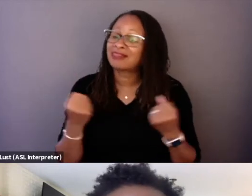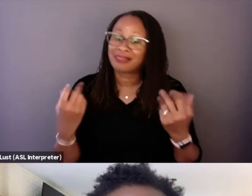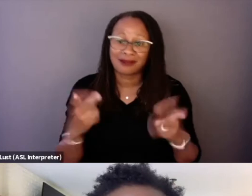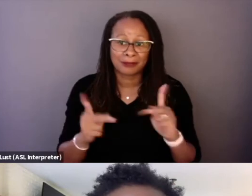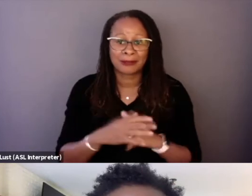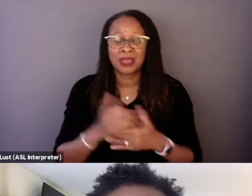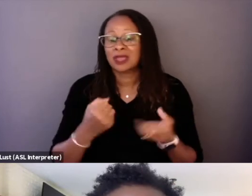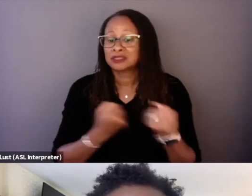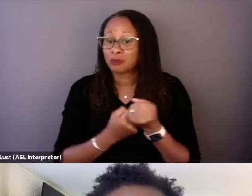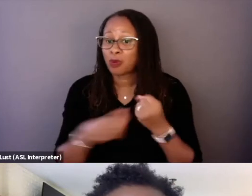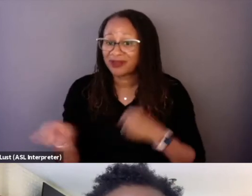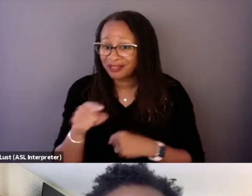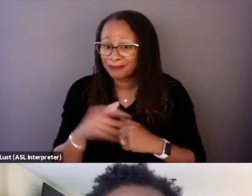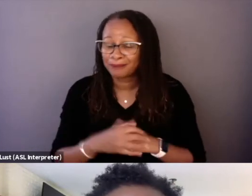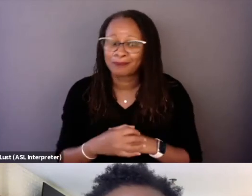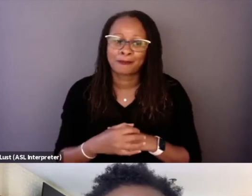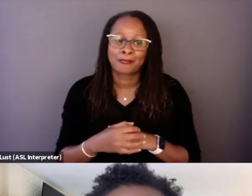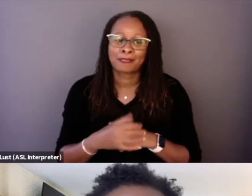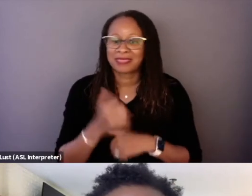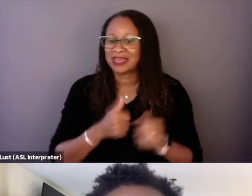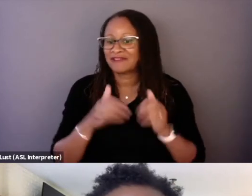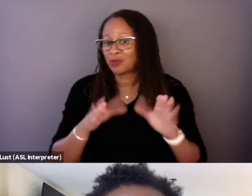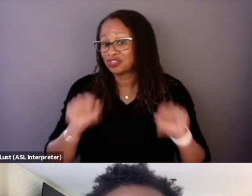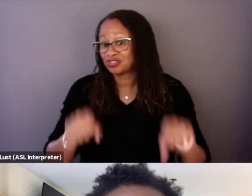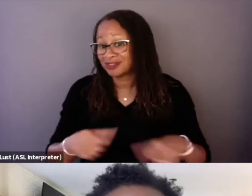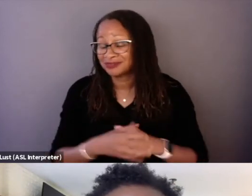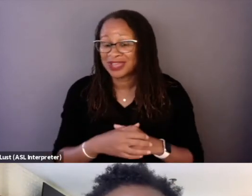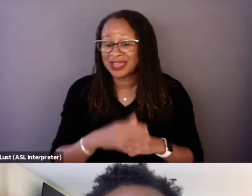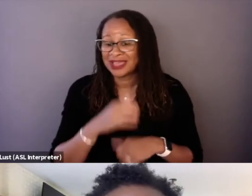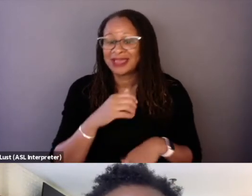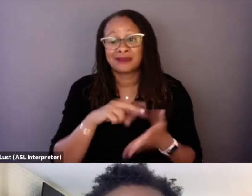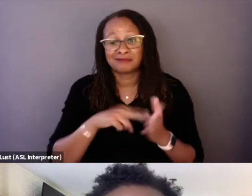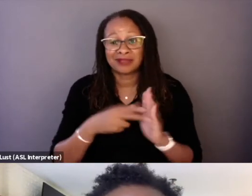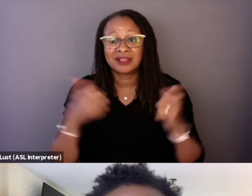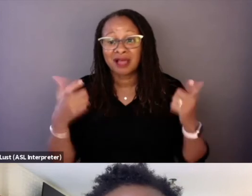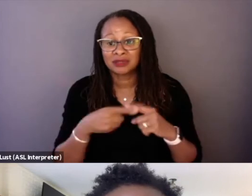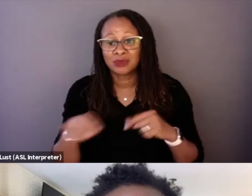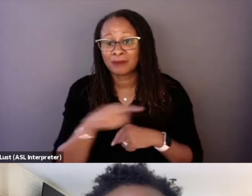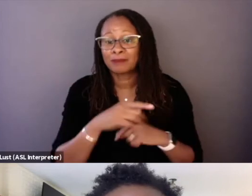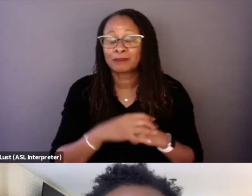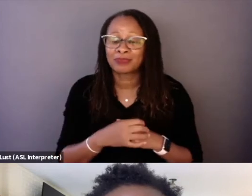supporting them in every way that she could. And that meant a lot to them. It was essential to them.